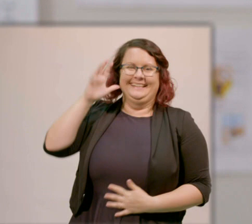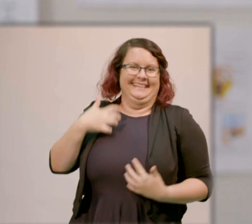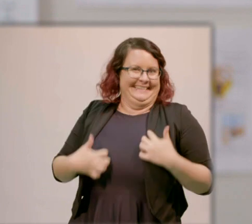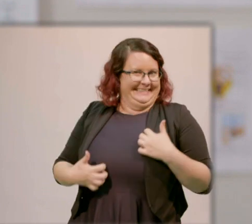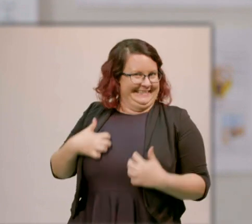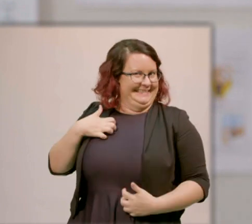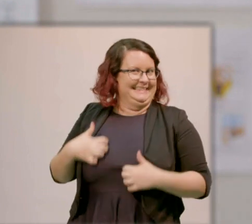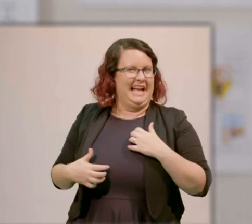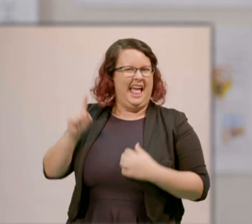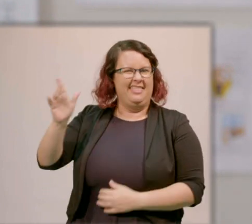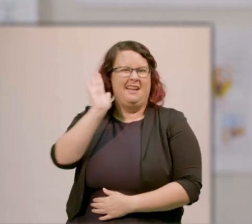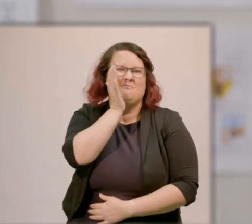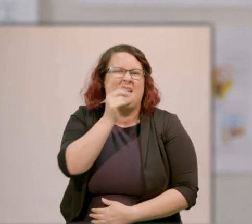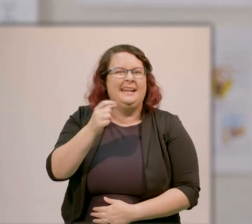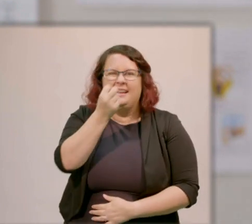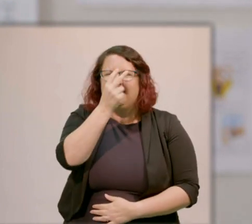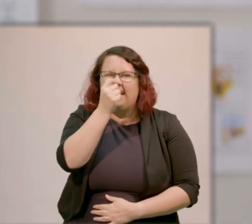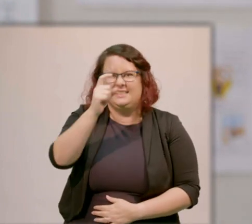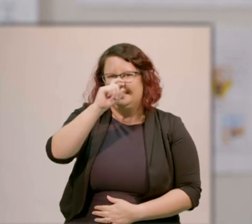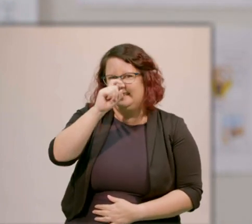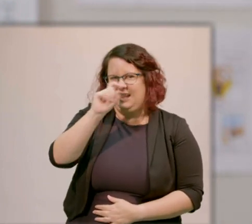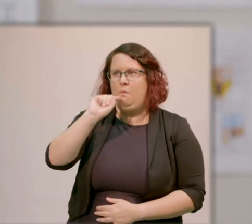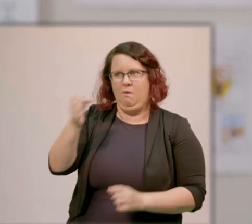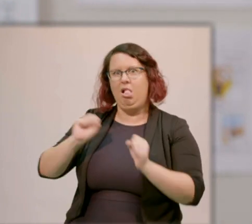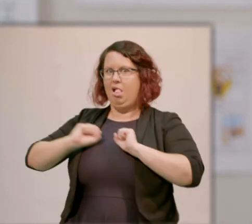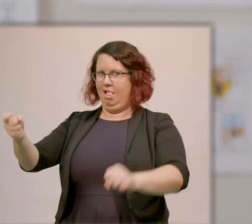Their mean, nasty sister would get an enormous fright.